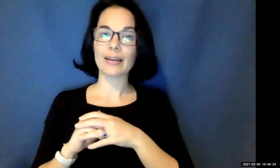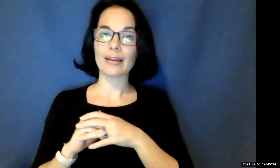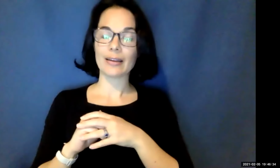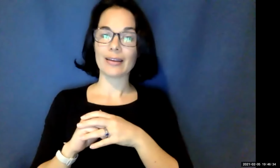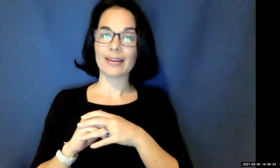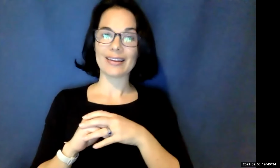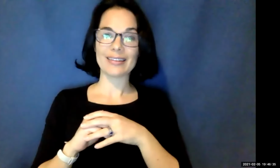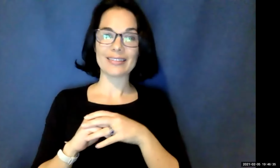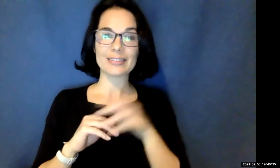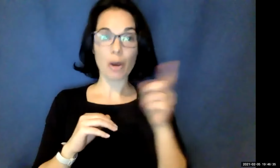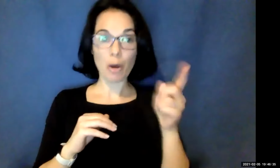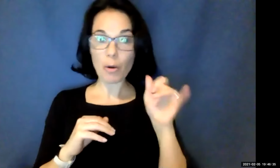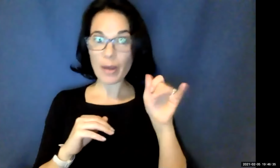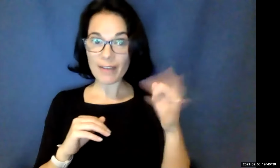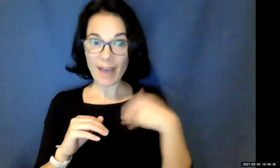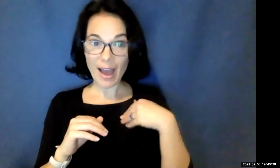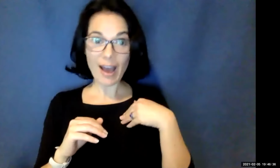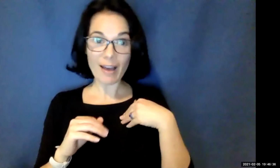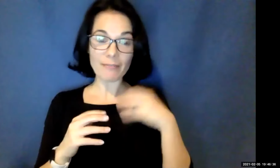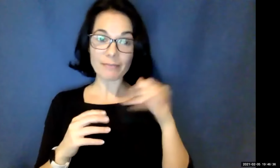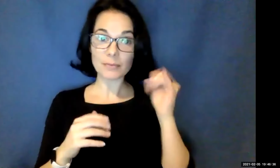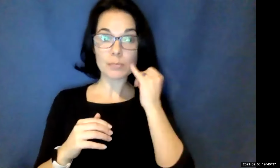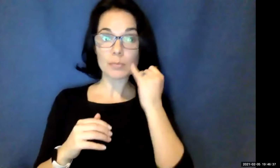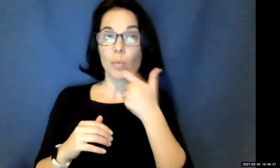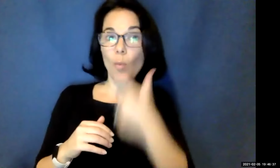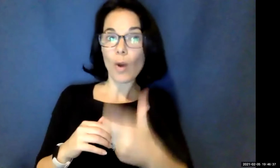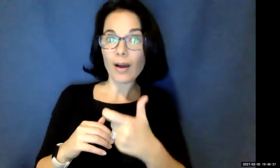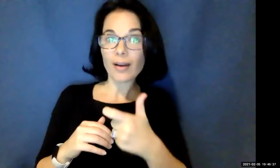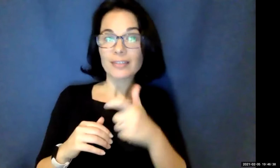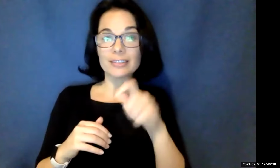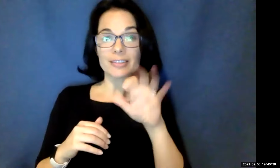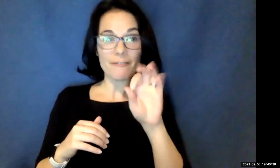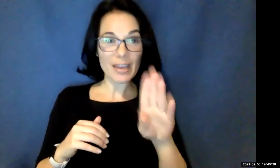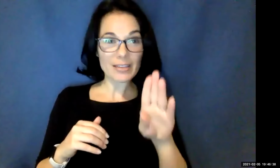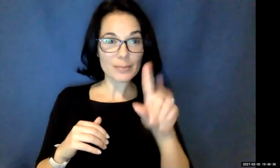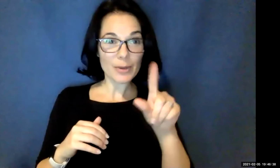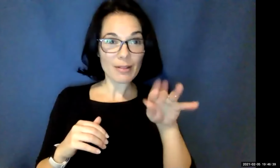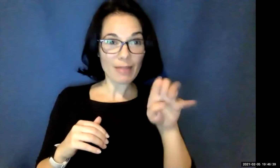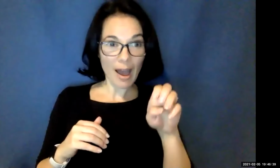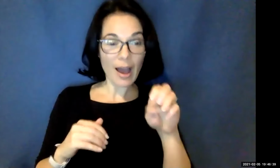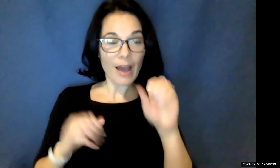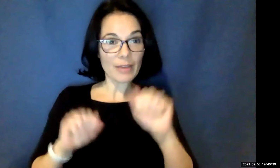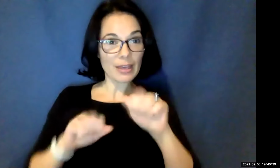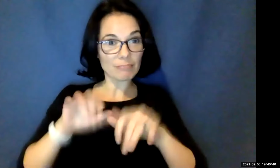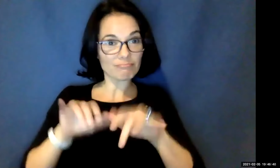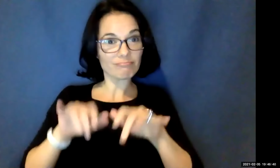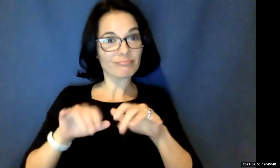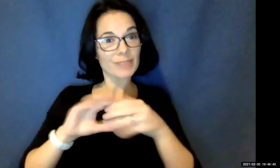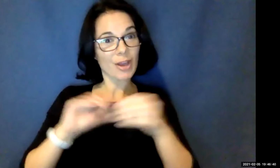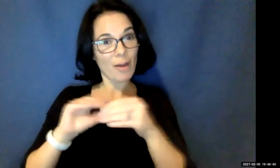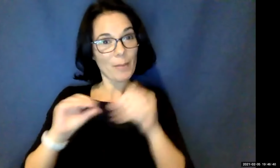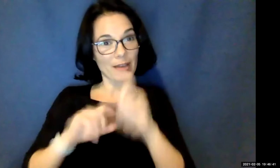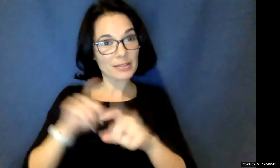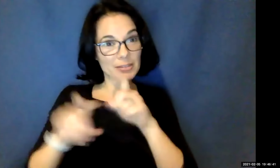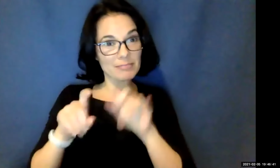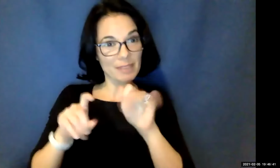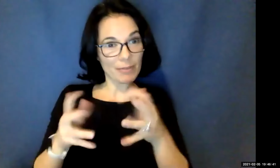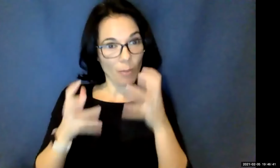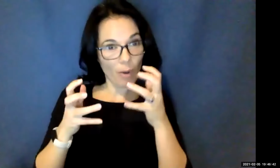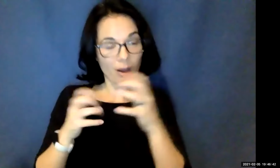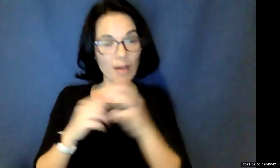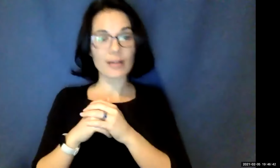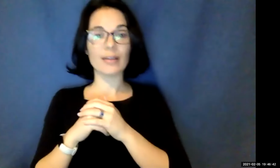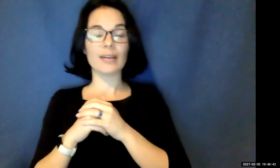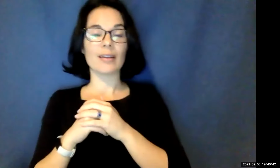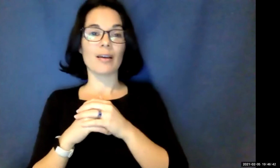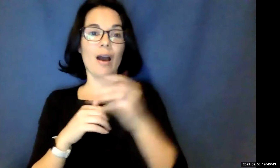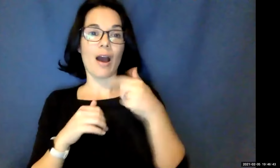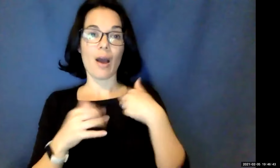free to type them in as you think of them, and I also just wanted to share that the program